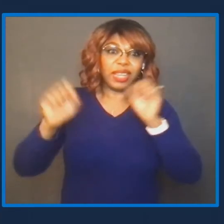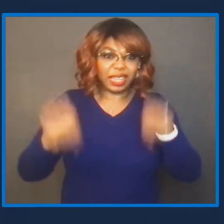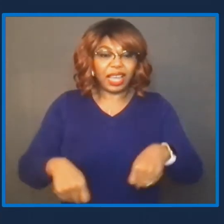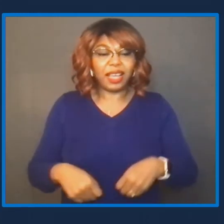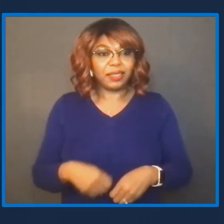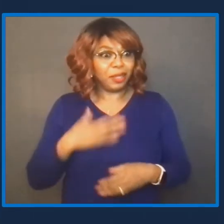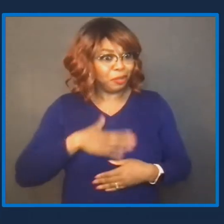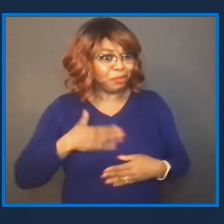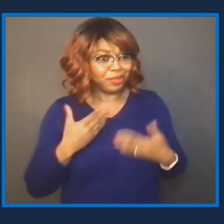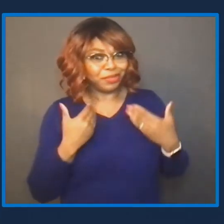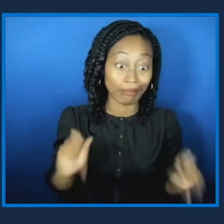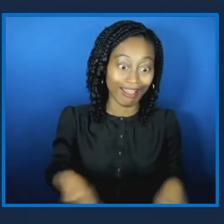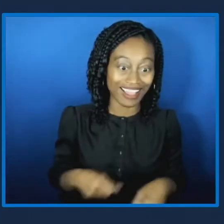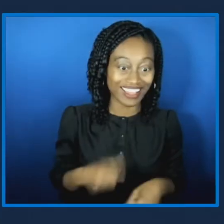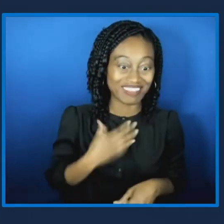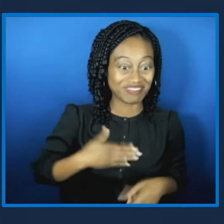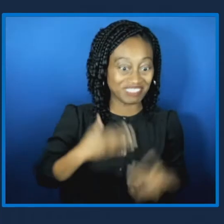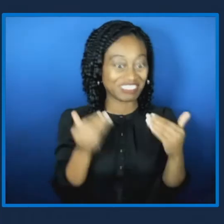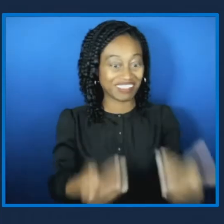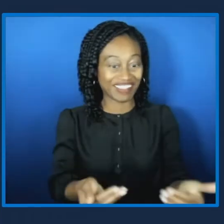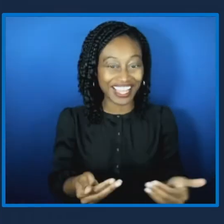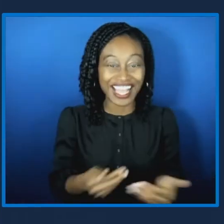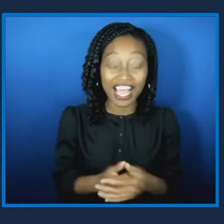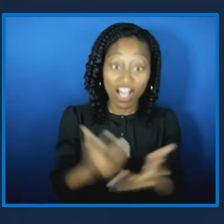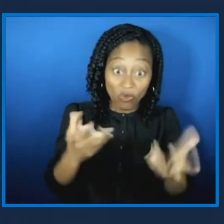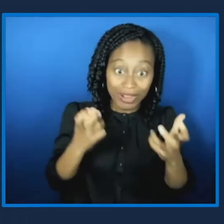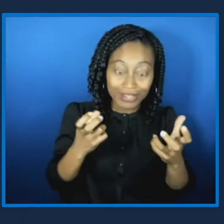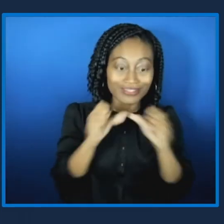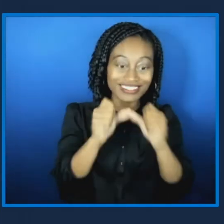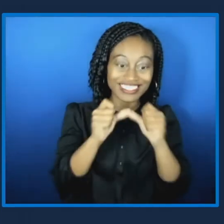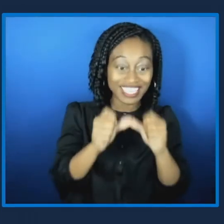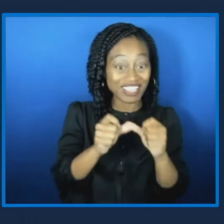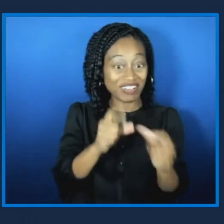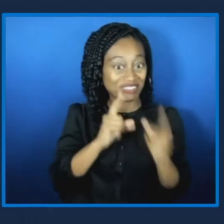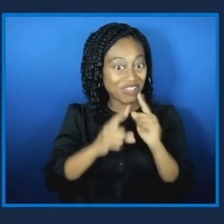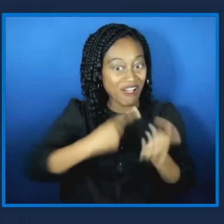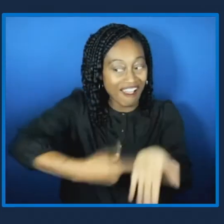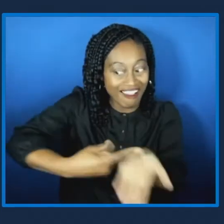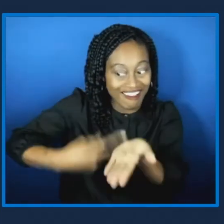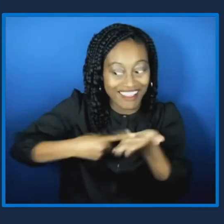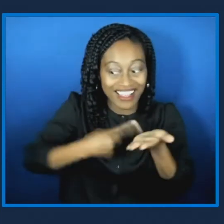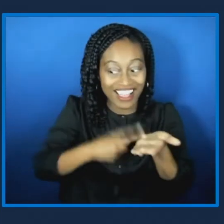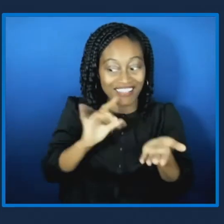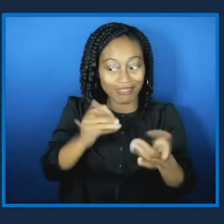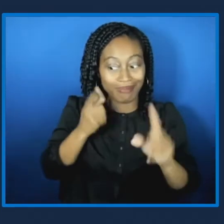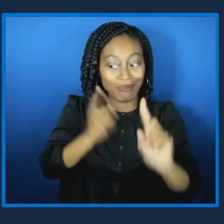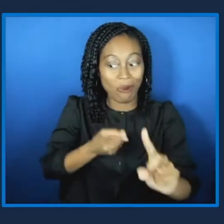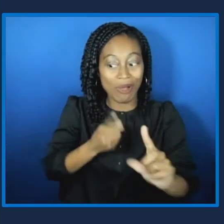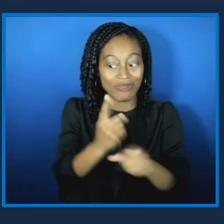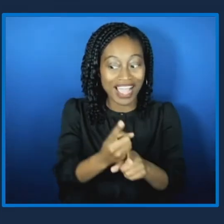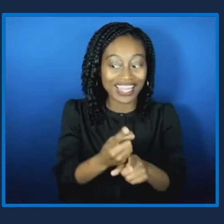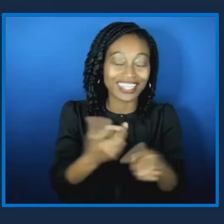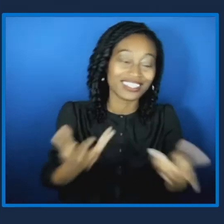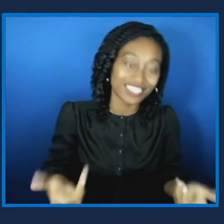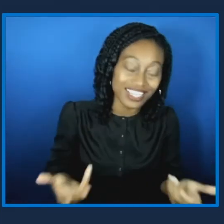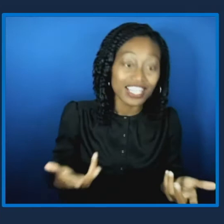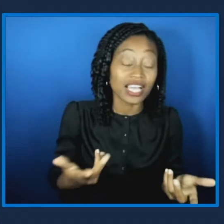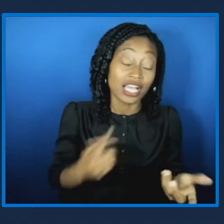We want you to keep talking. That's what we're here for. I think it's really relevant that right now you're bringing up covering